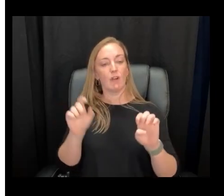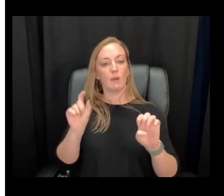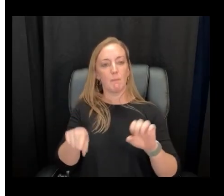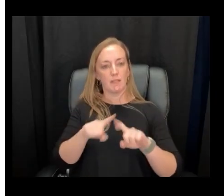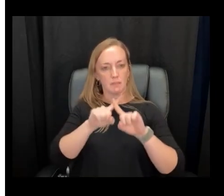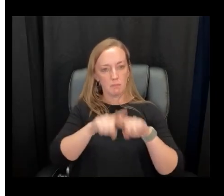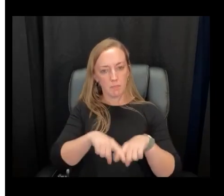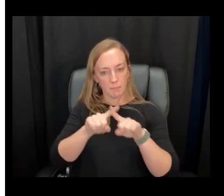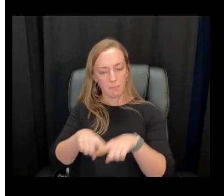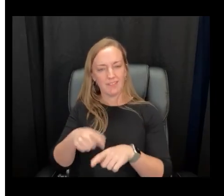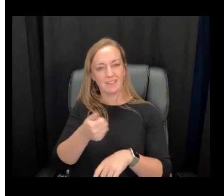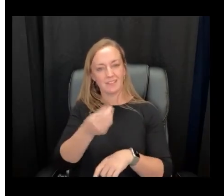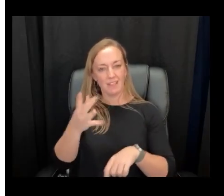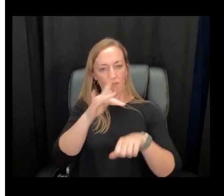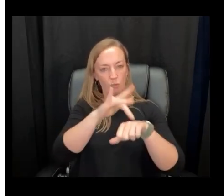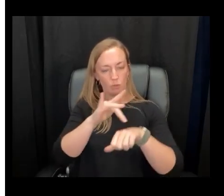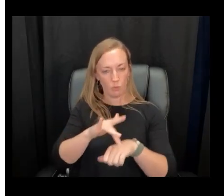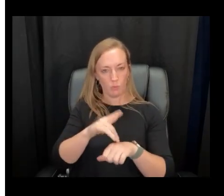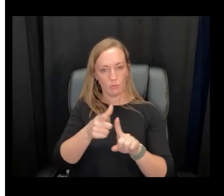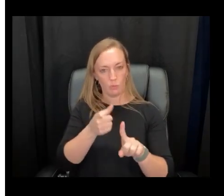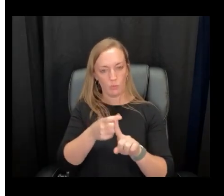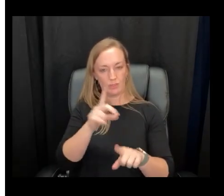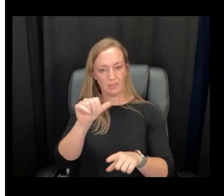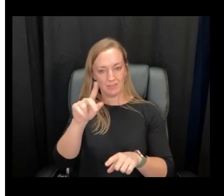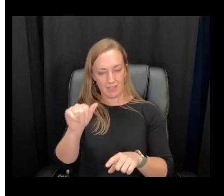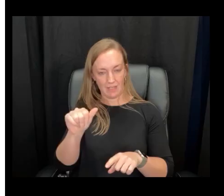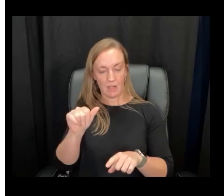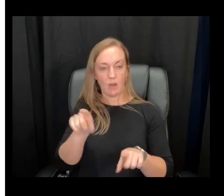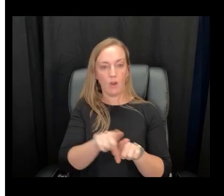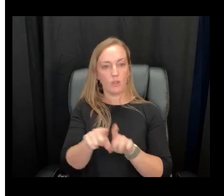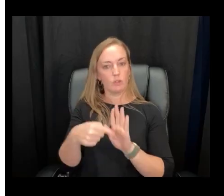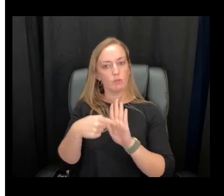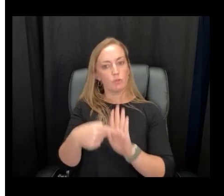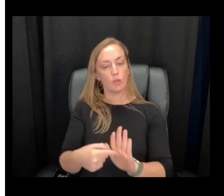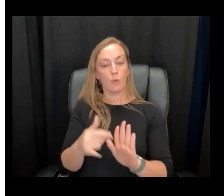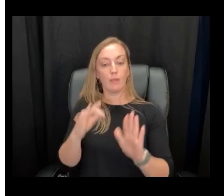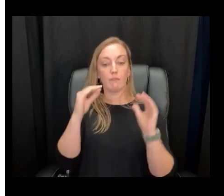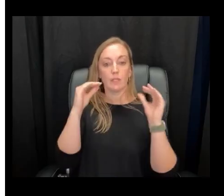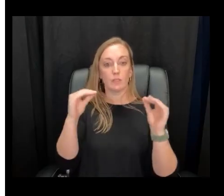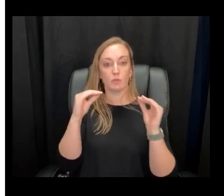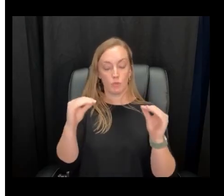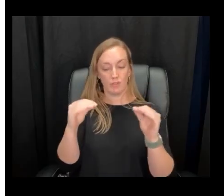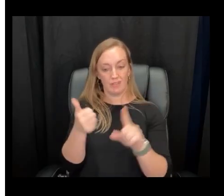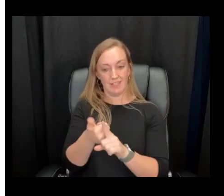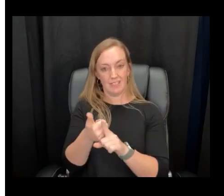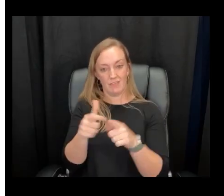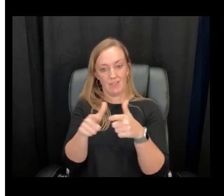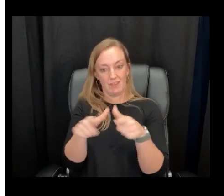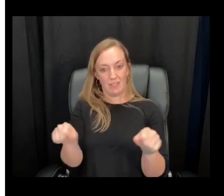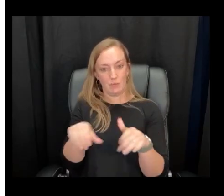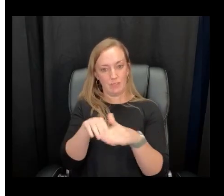on multiple sources of data and reflect whether instruction was linguistically accessible. Clear